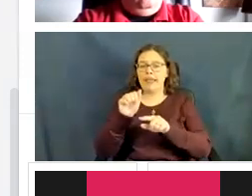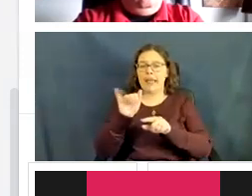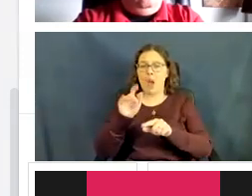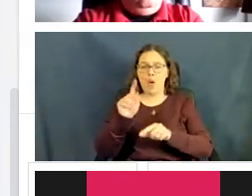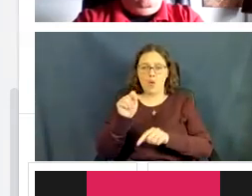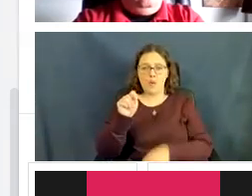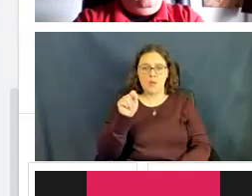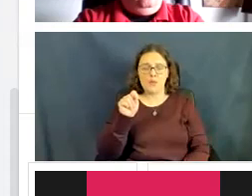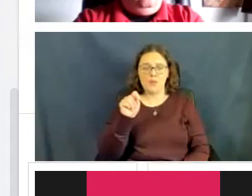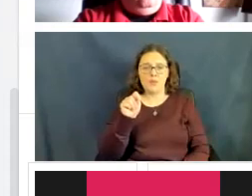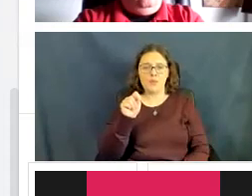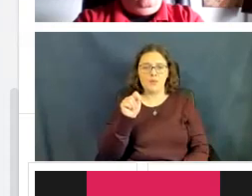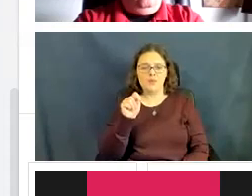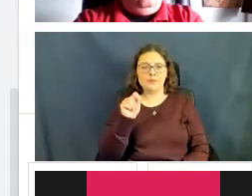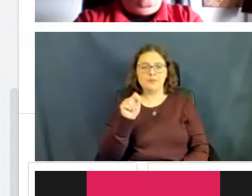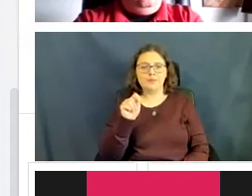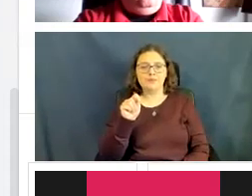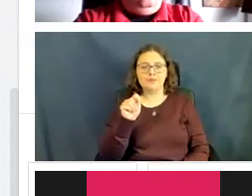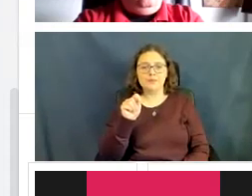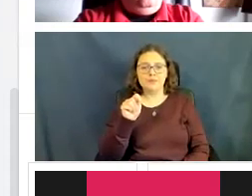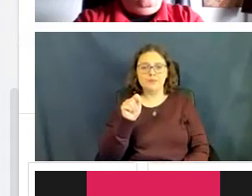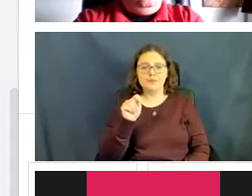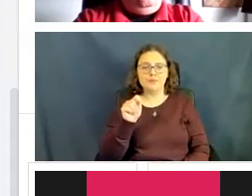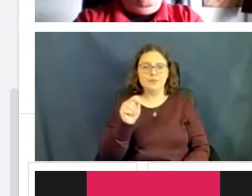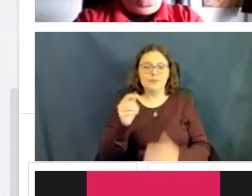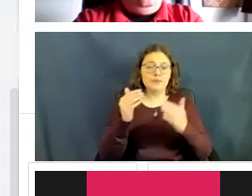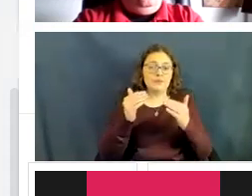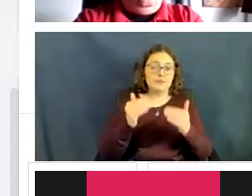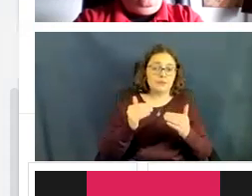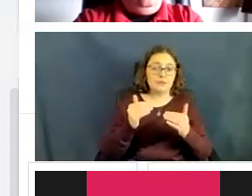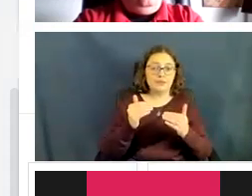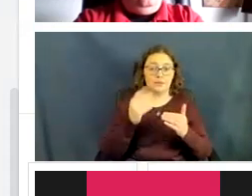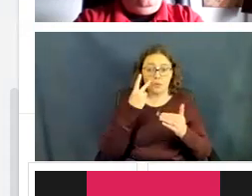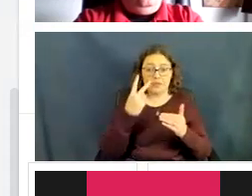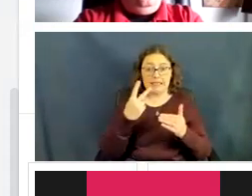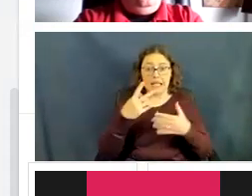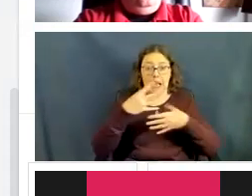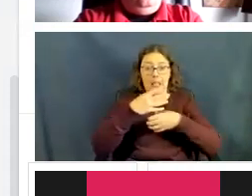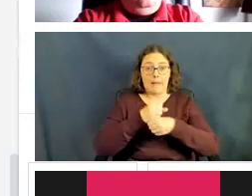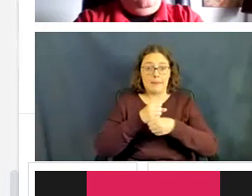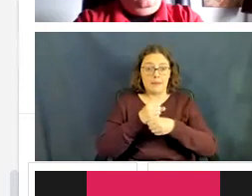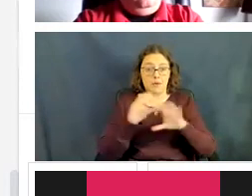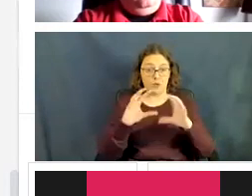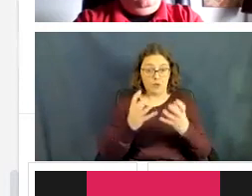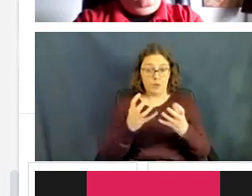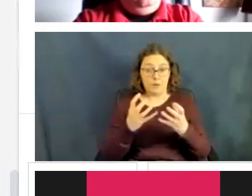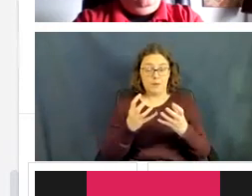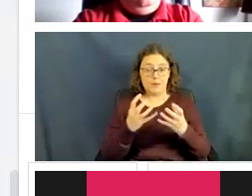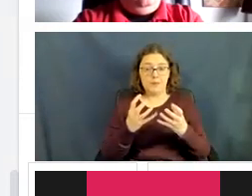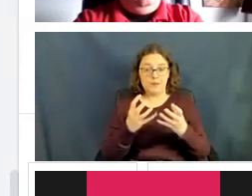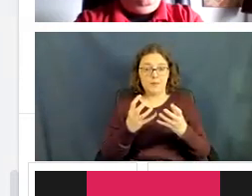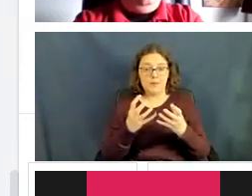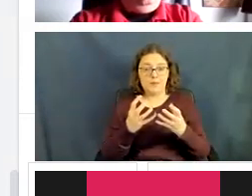You can make it public or you can make it restricted.